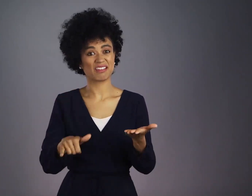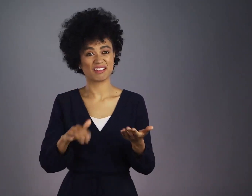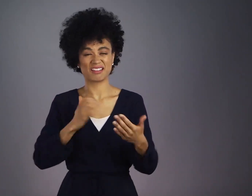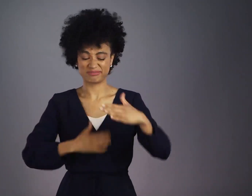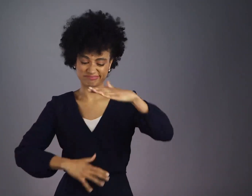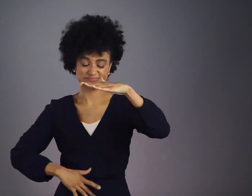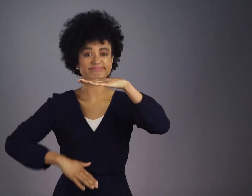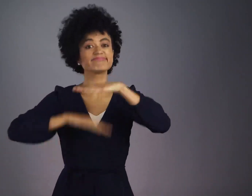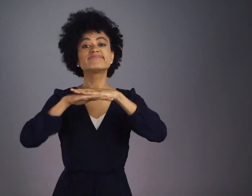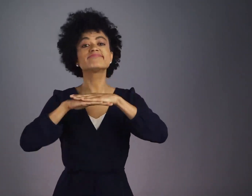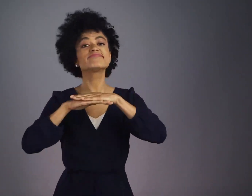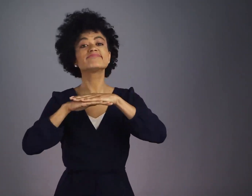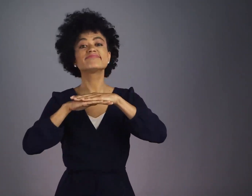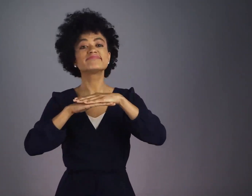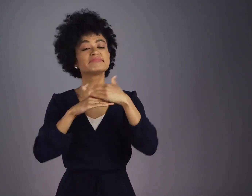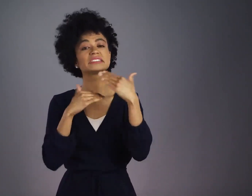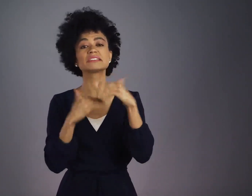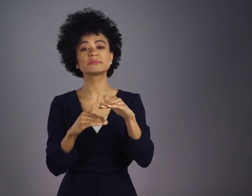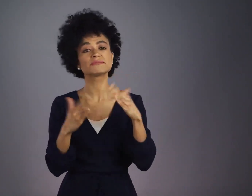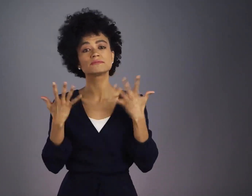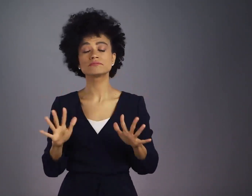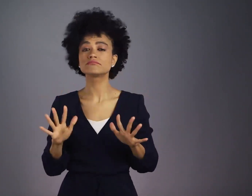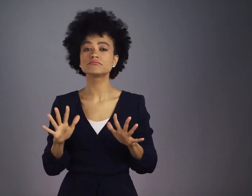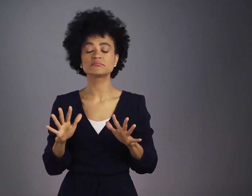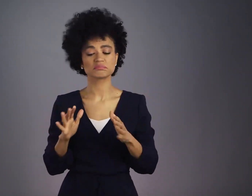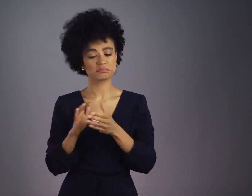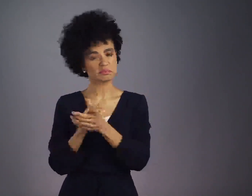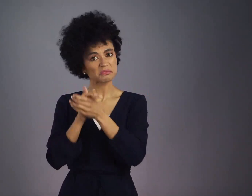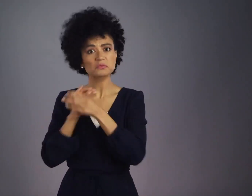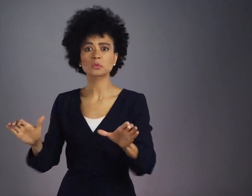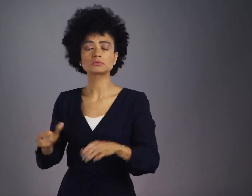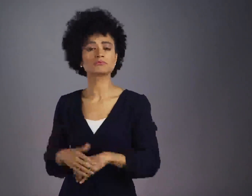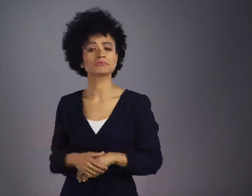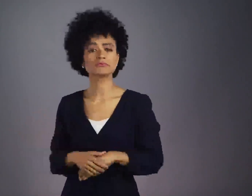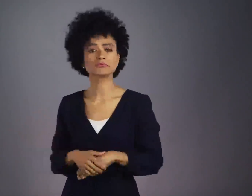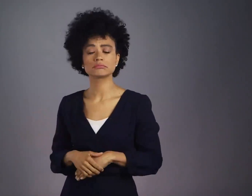Perhaps at this point we got a divorce and took the children home to father and mother.